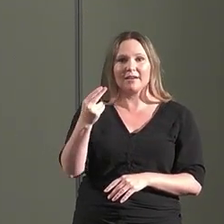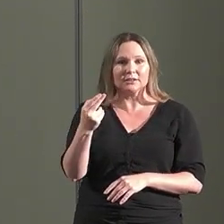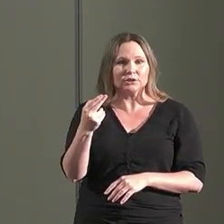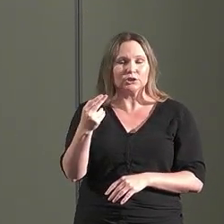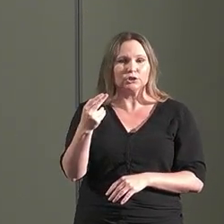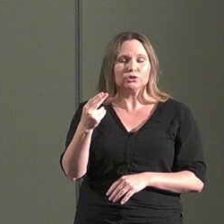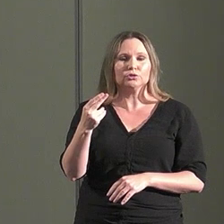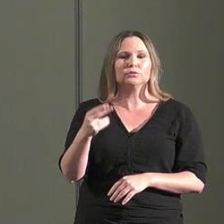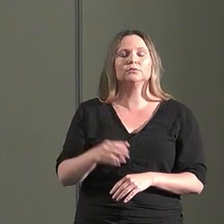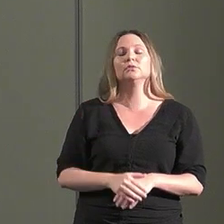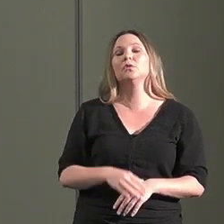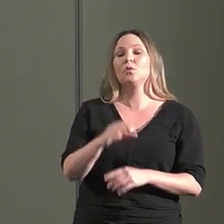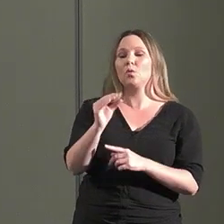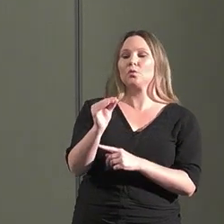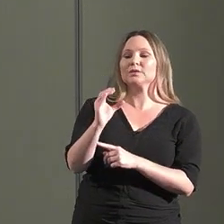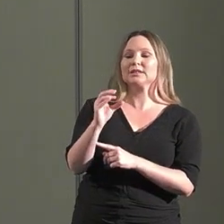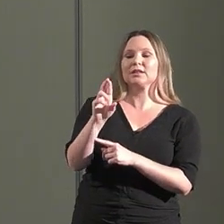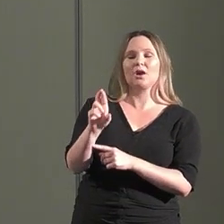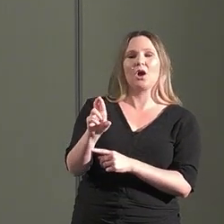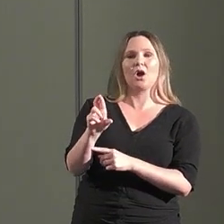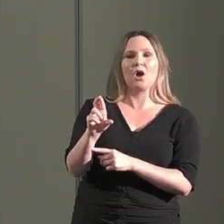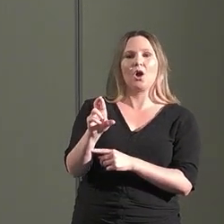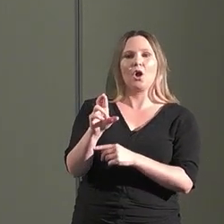OCR resolutions.